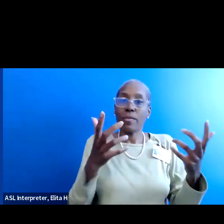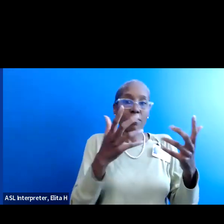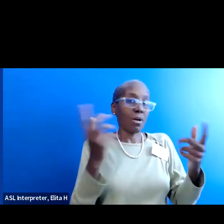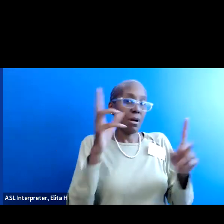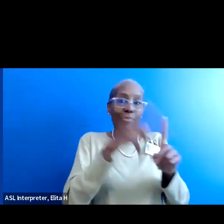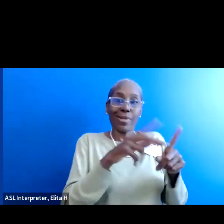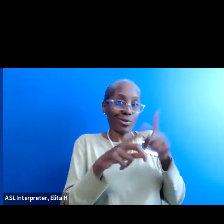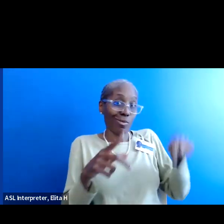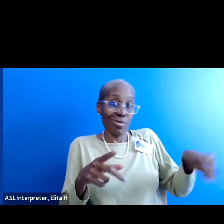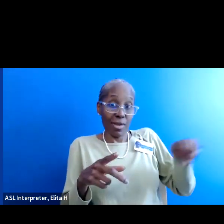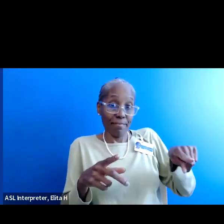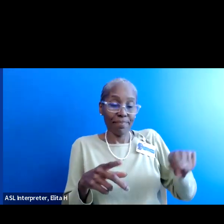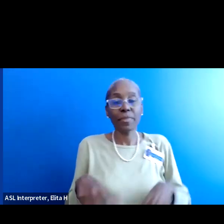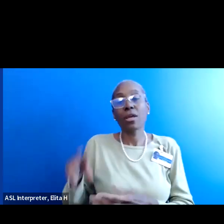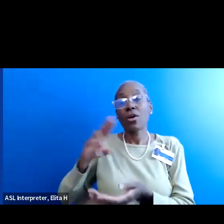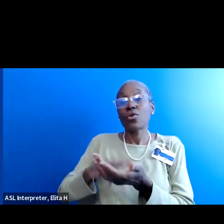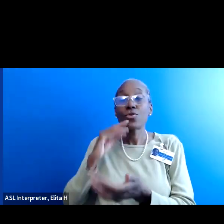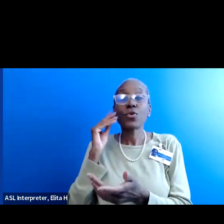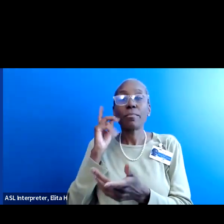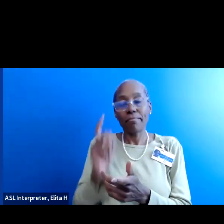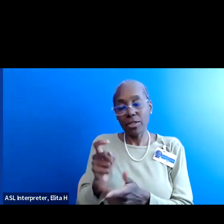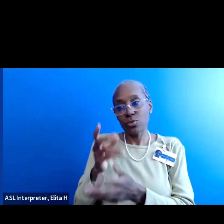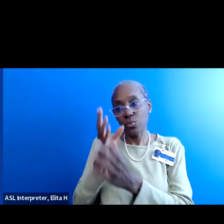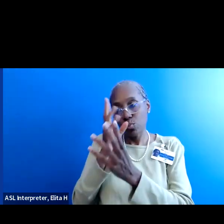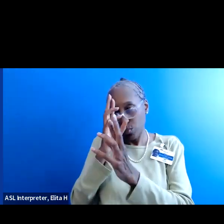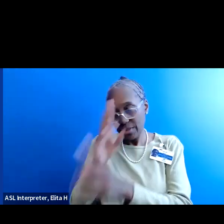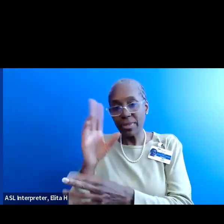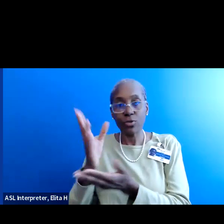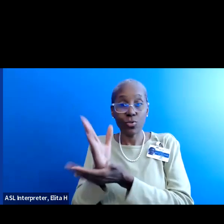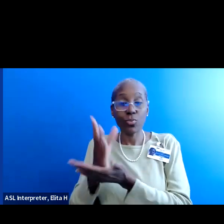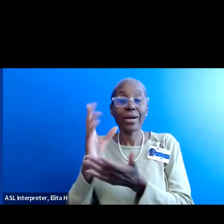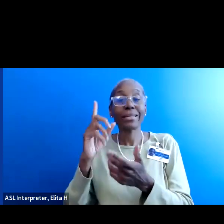Not only must nursing facilities respect your rights, they must protect and promote your rights.